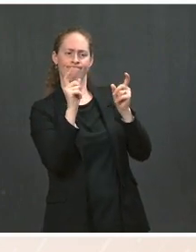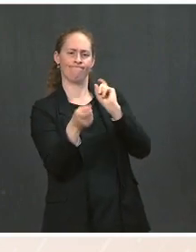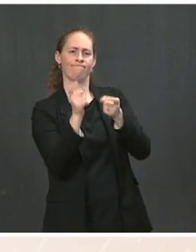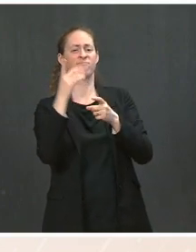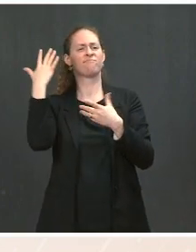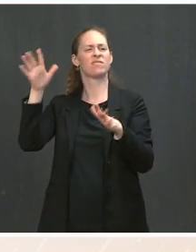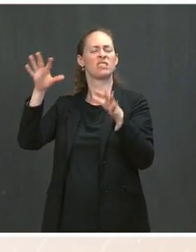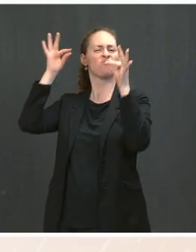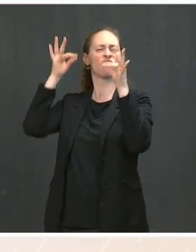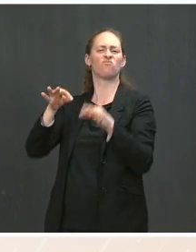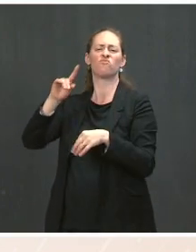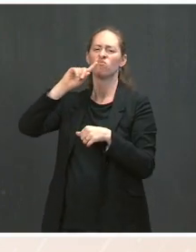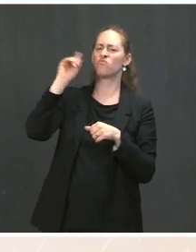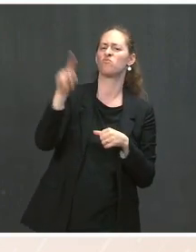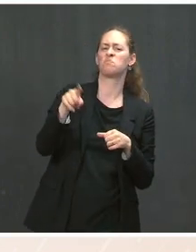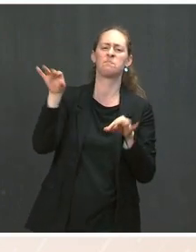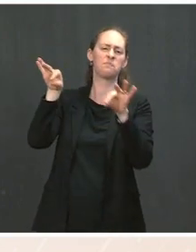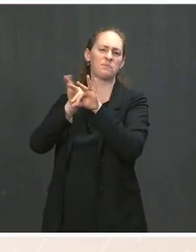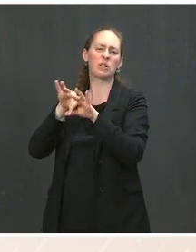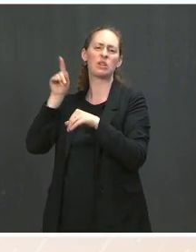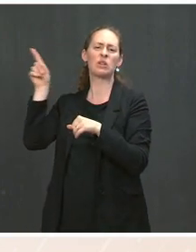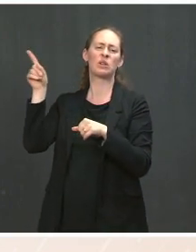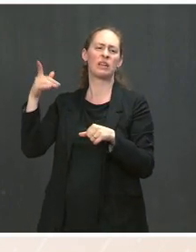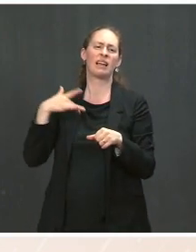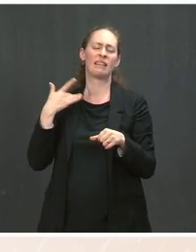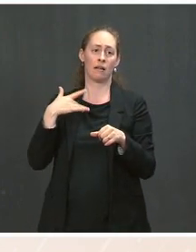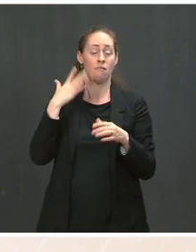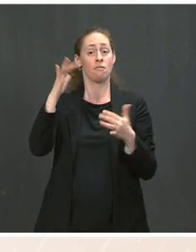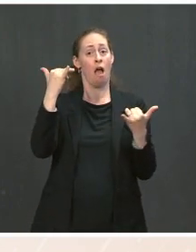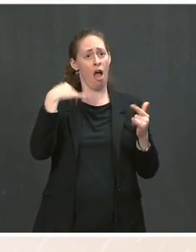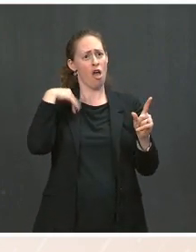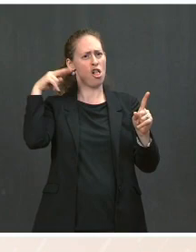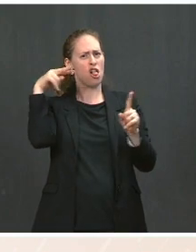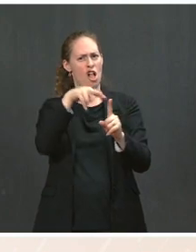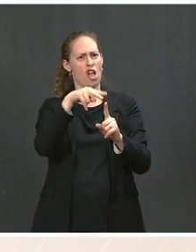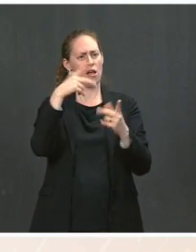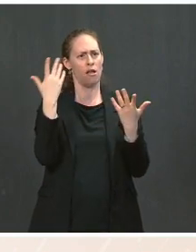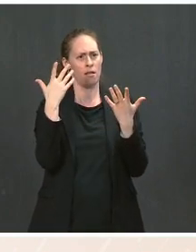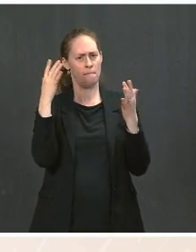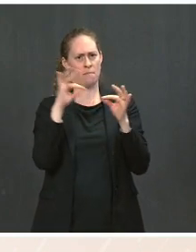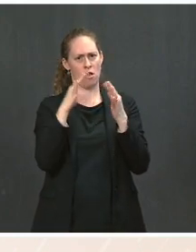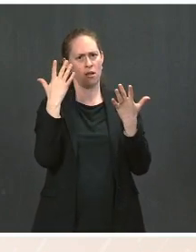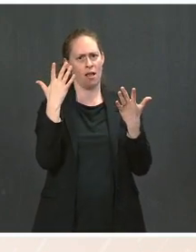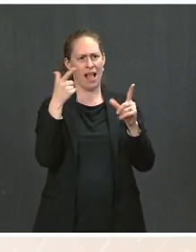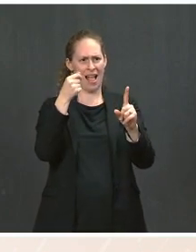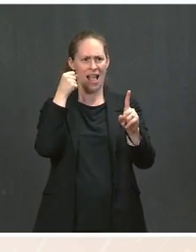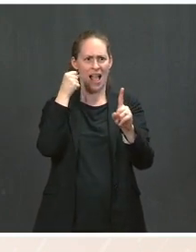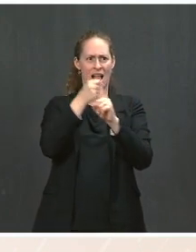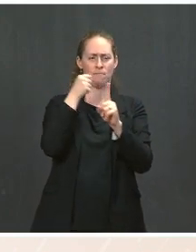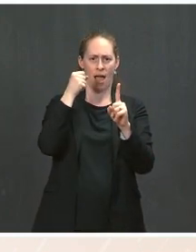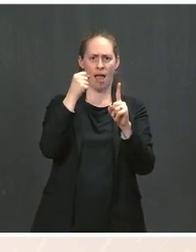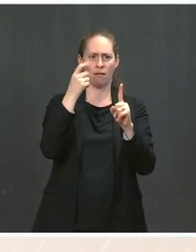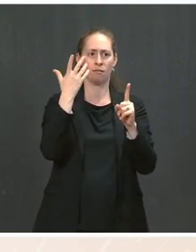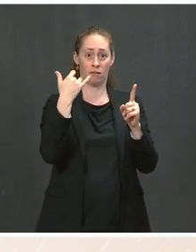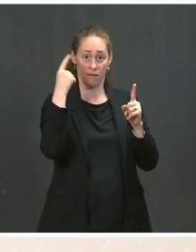I will say that, in terms of the impact, before we took this action, the U.S. only -- the United States only prohibited U.S. banks